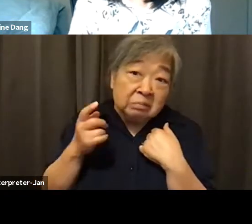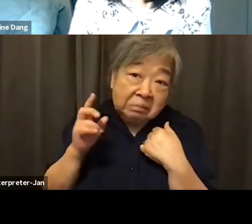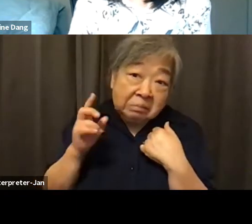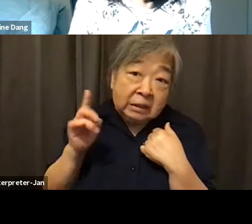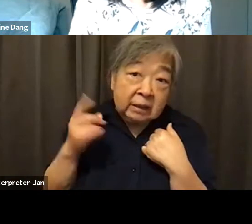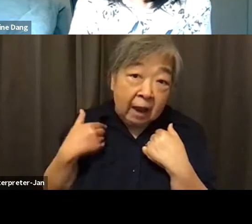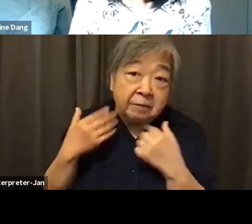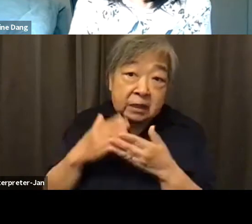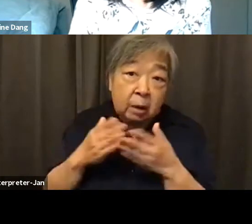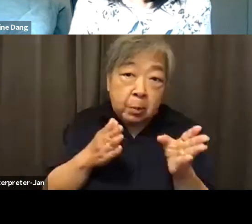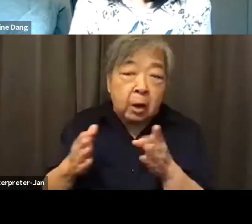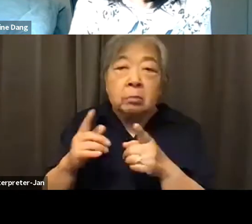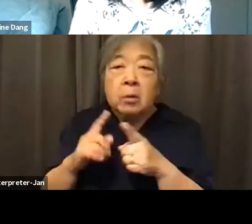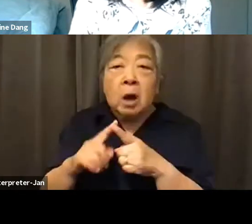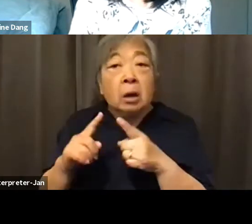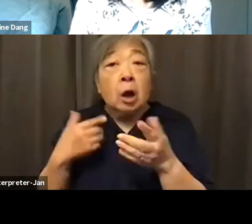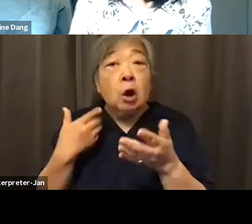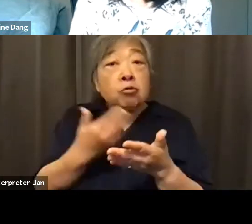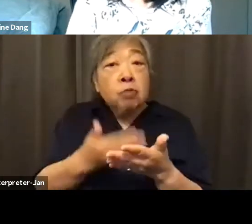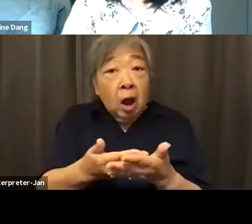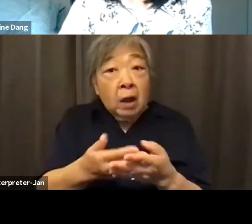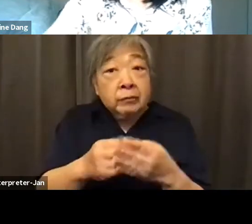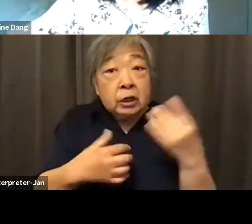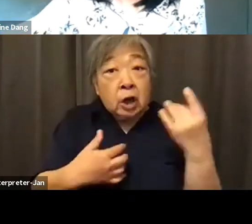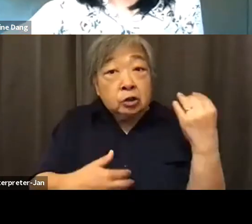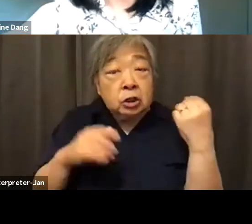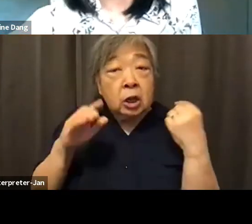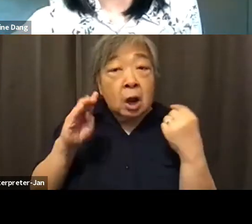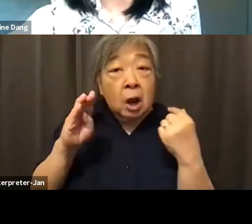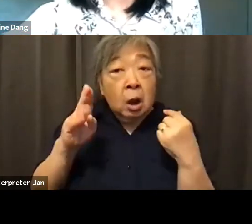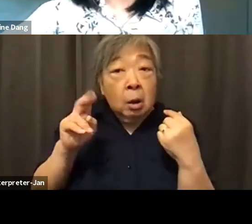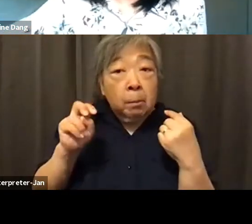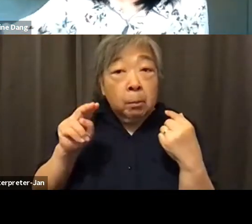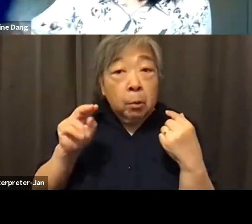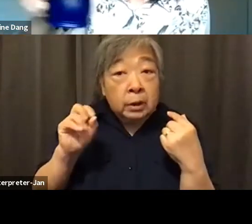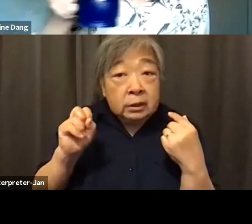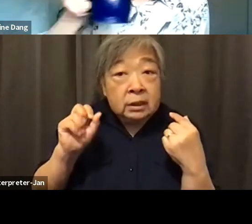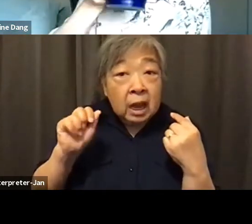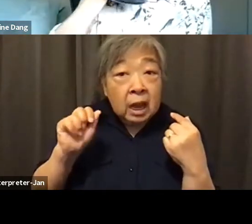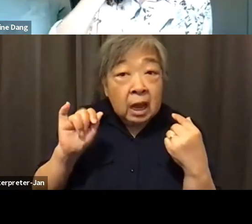in Argentina in Buenos Aires, that's sort of when a lot of the fears that I had had